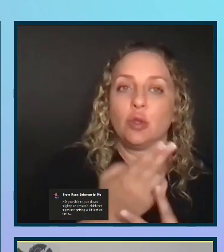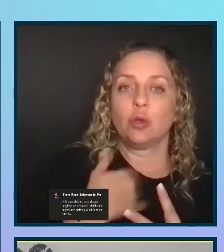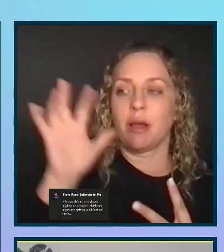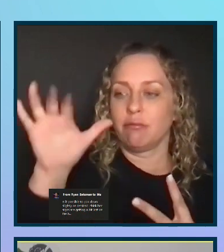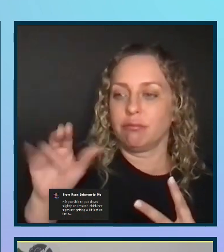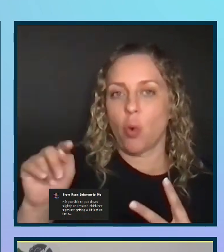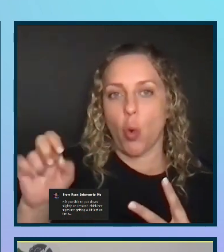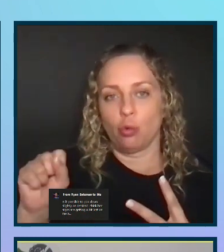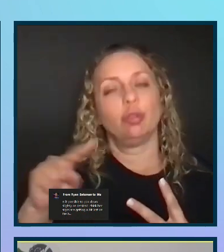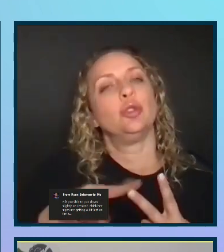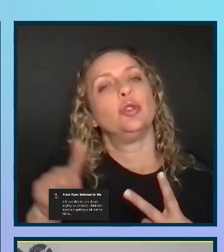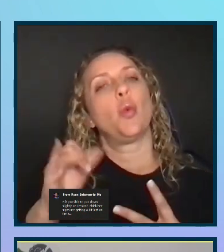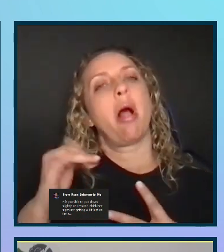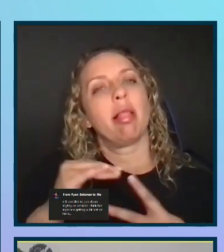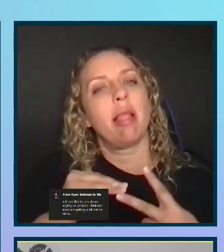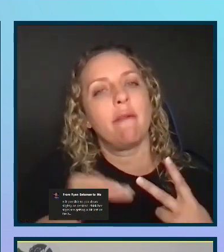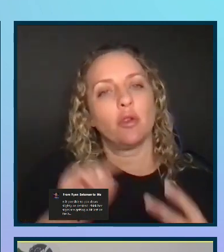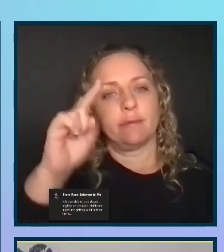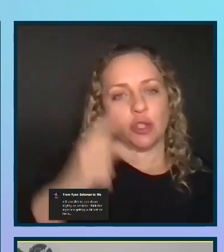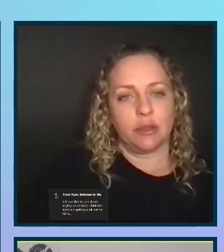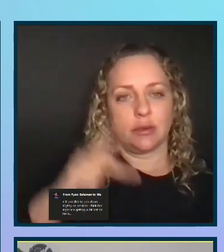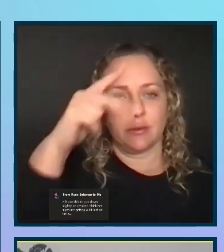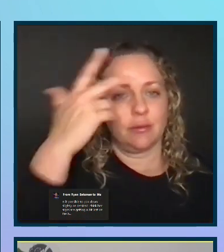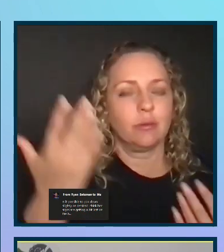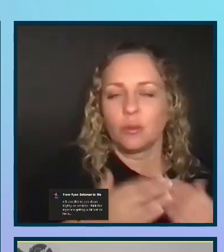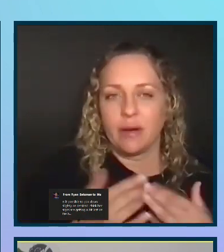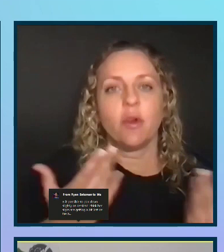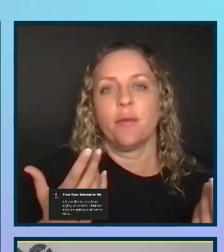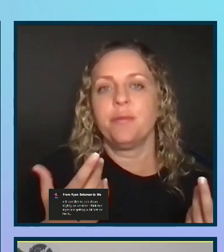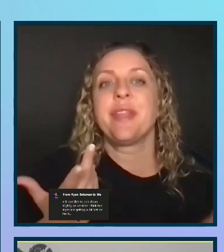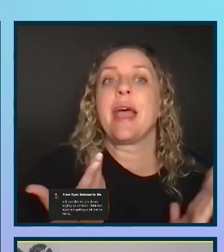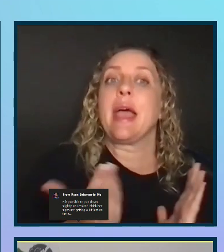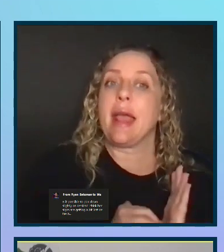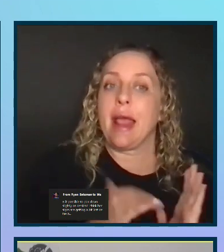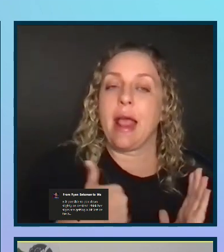what level of heading should this be in the mock-up? So I have, again, my cooking recipe website,